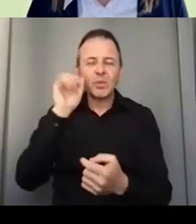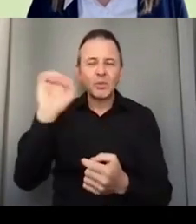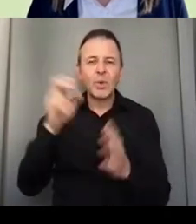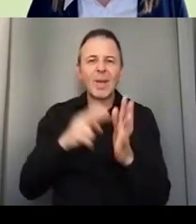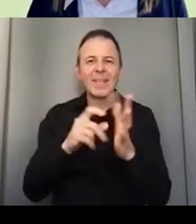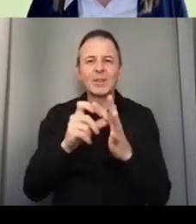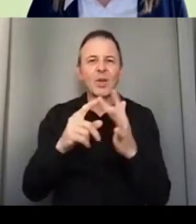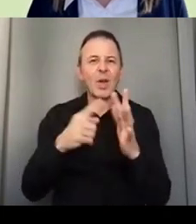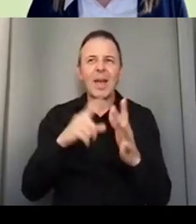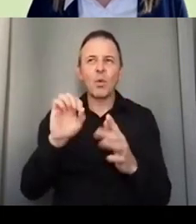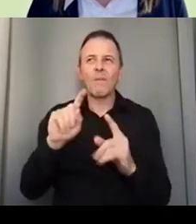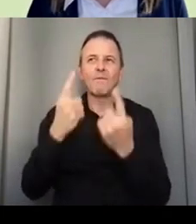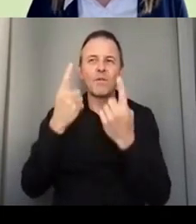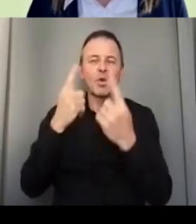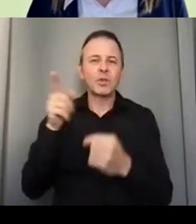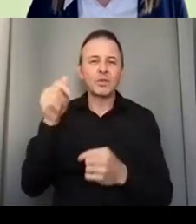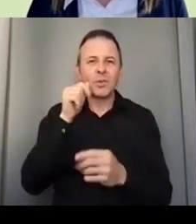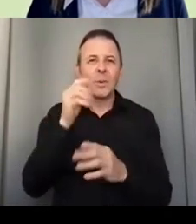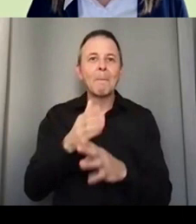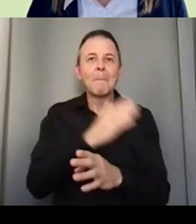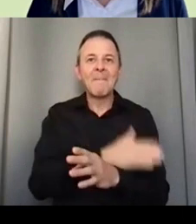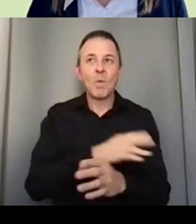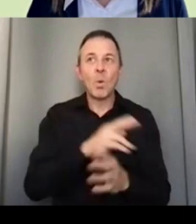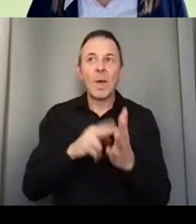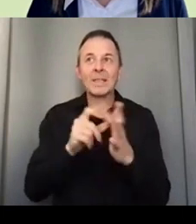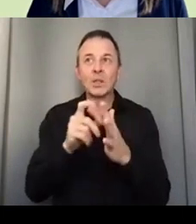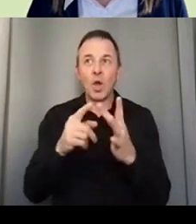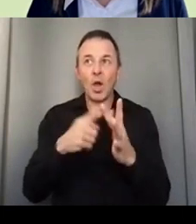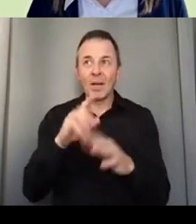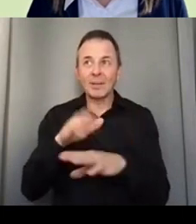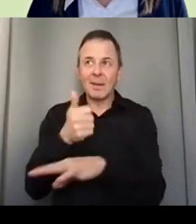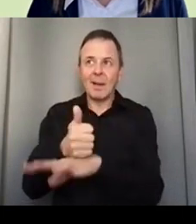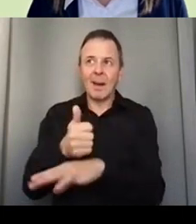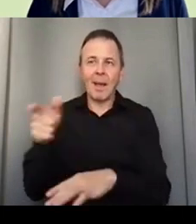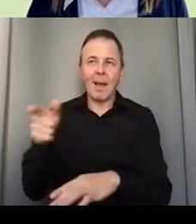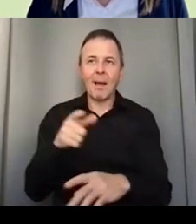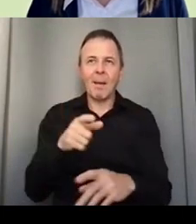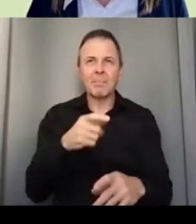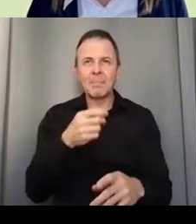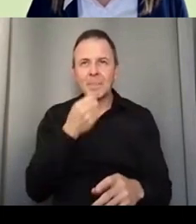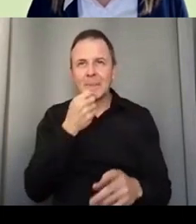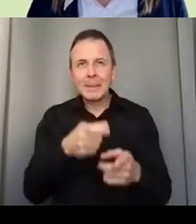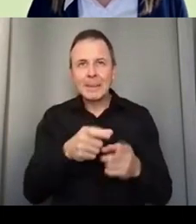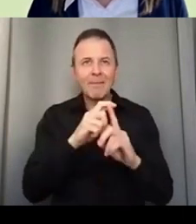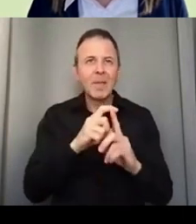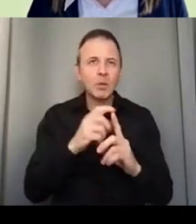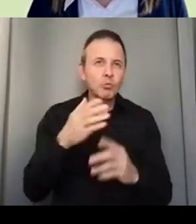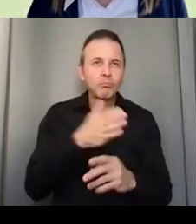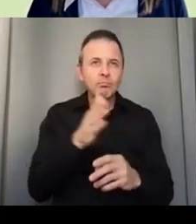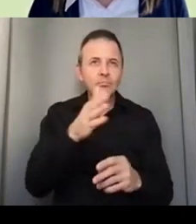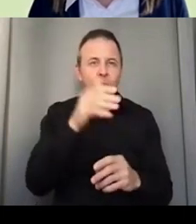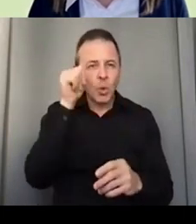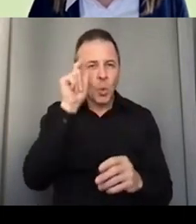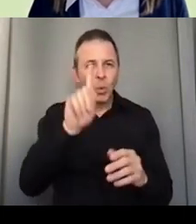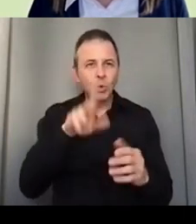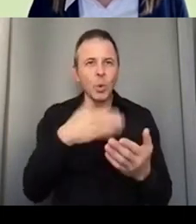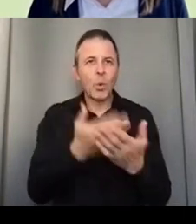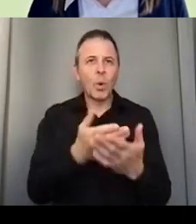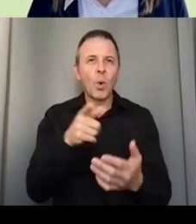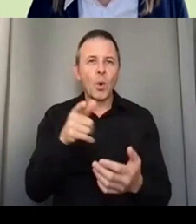NDIS was even more difficult to navigate with far less transparency but we do know we have a greater voice than ever